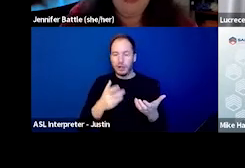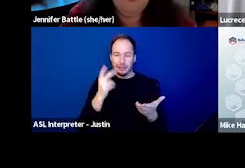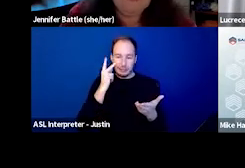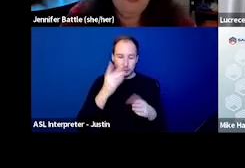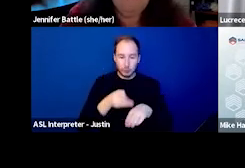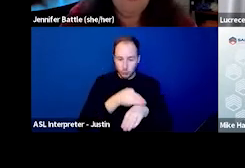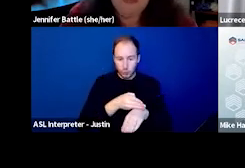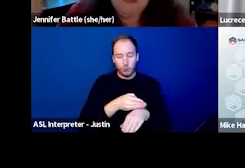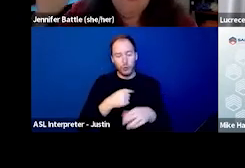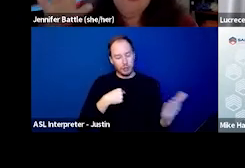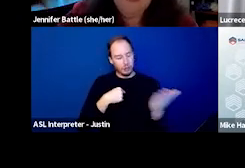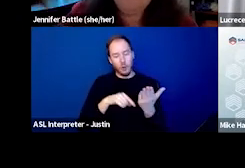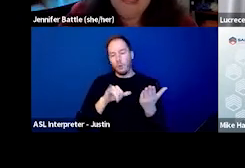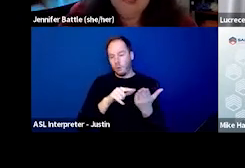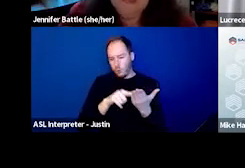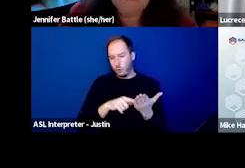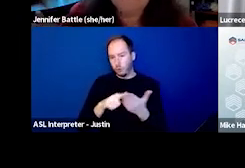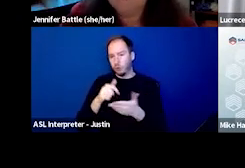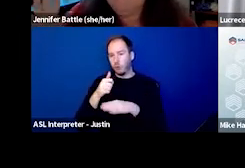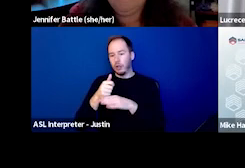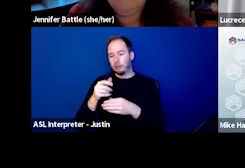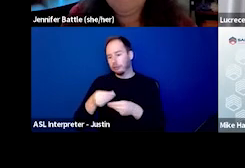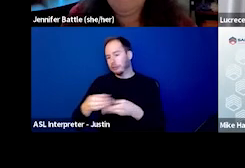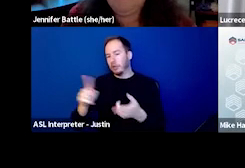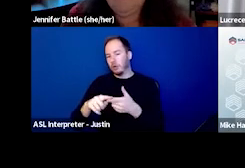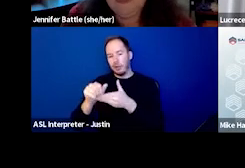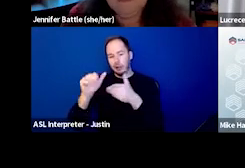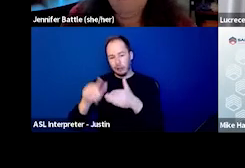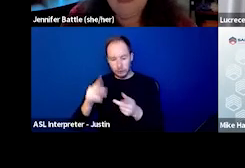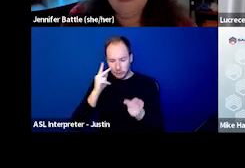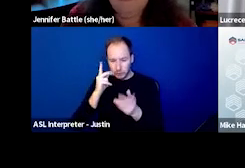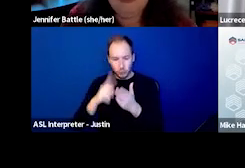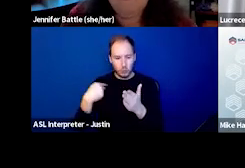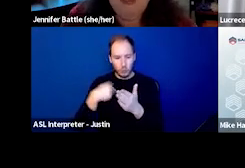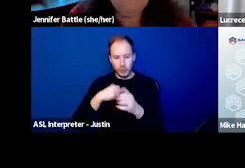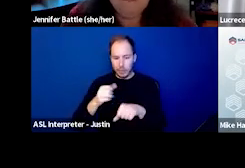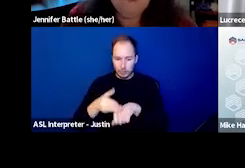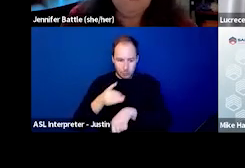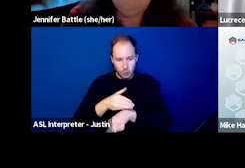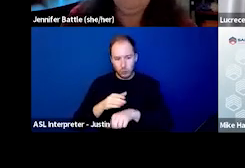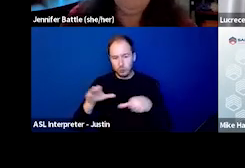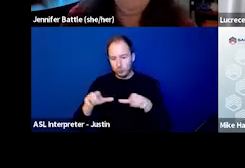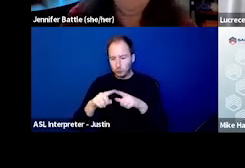And then I use that with the program leaders to specifically see if there are things that we need to really be paying attention to.